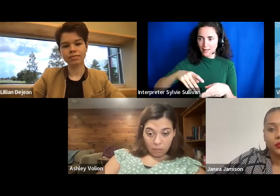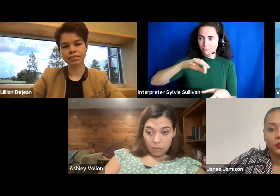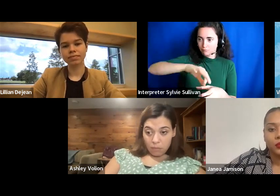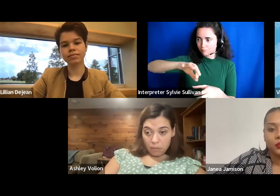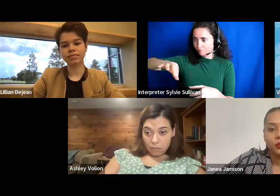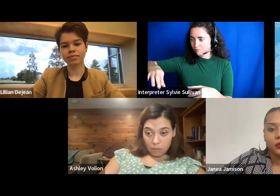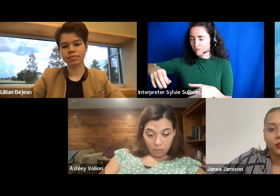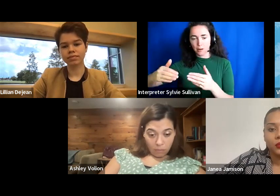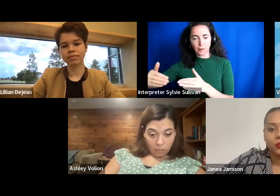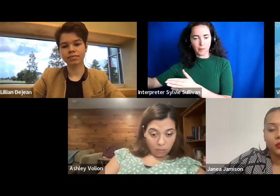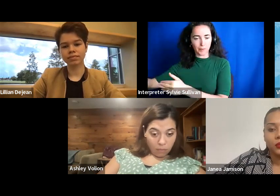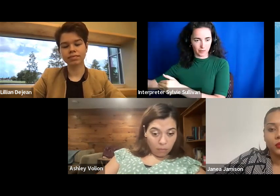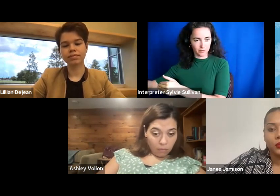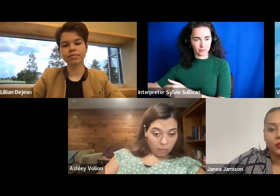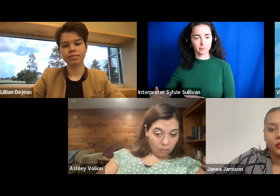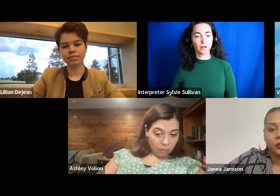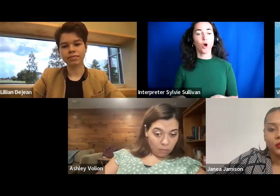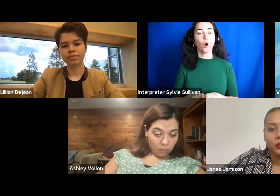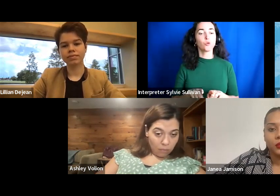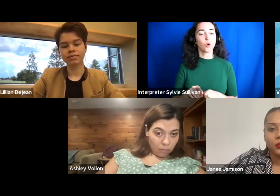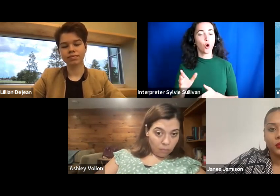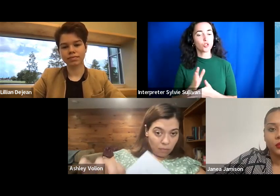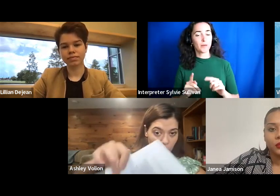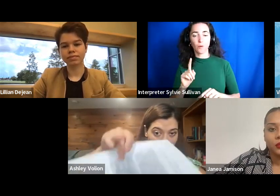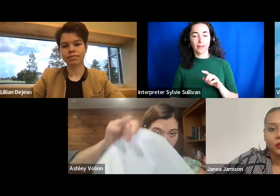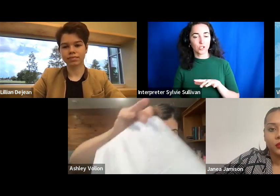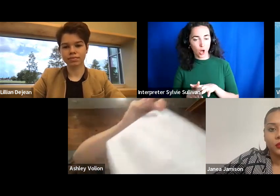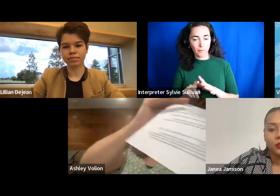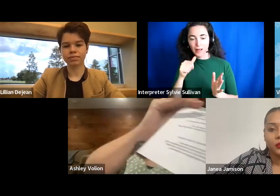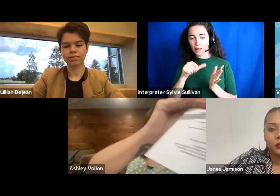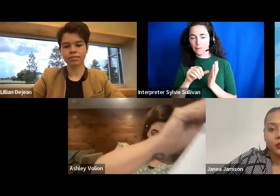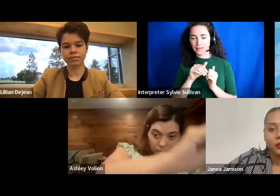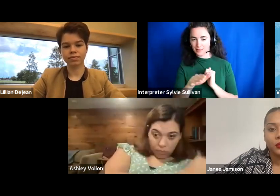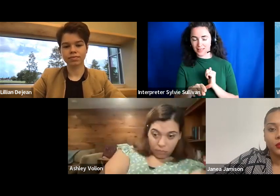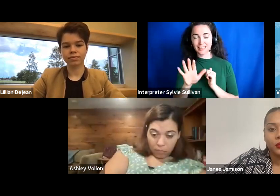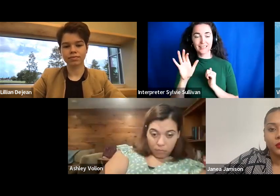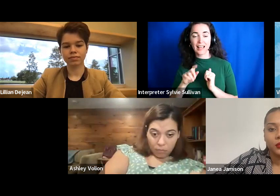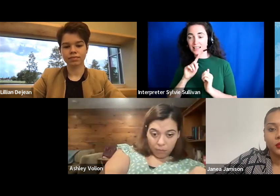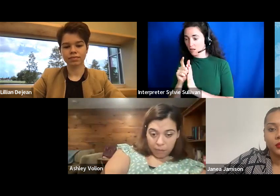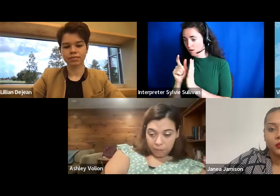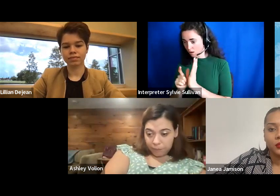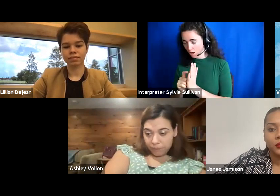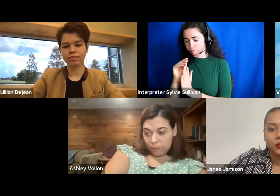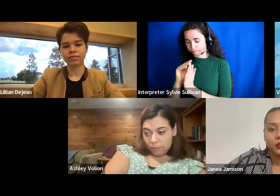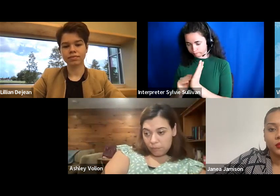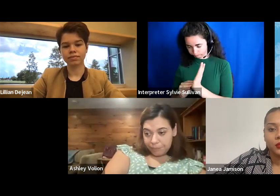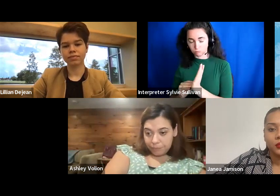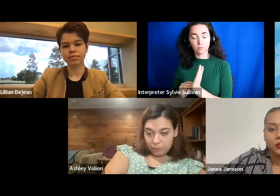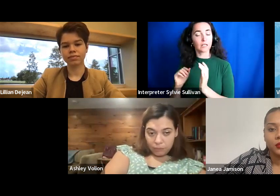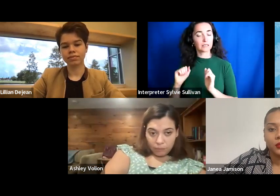Then there's also absentee by mail voting and that is, under law, something made available to voters with disabilities.